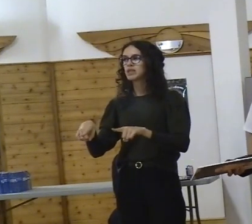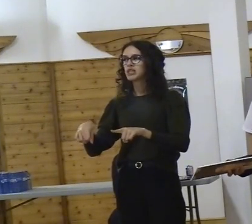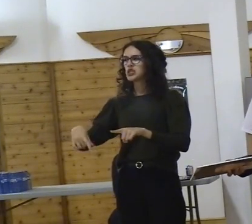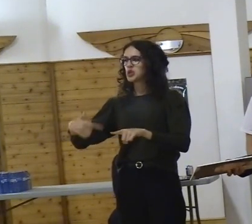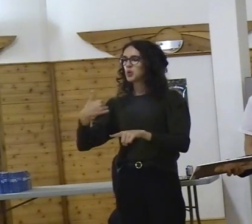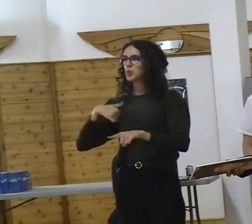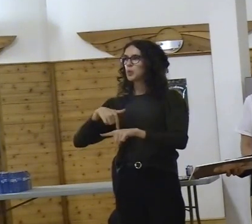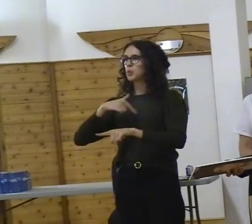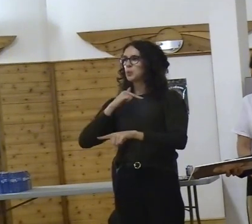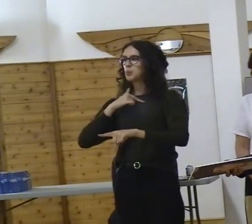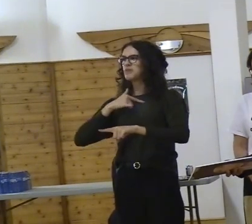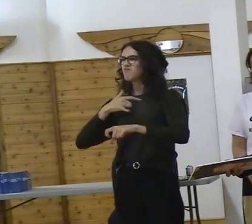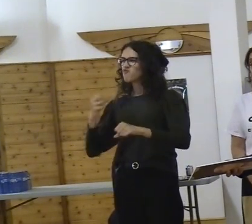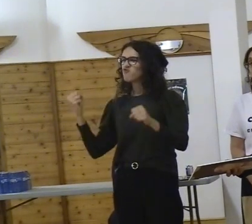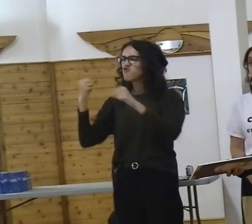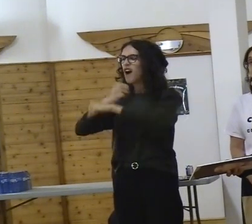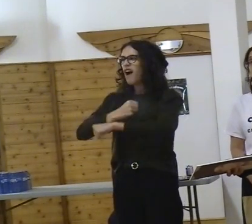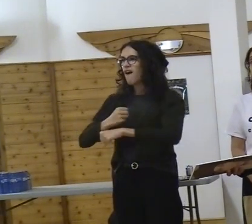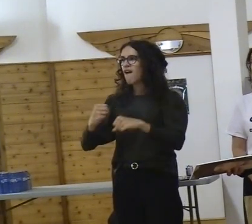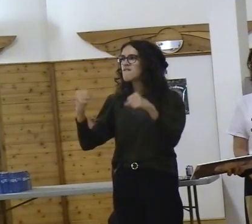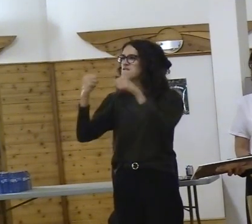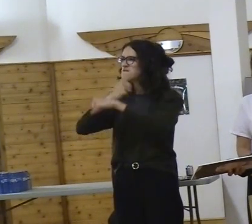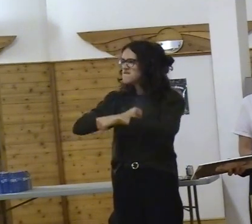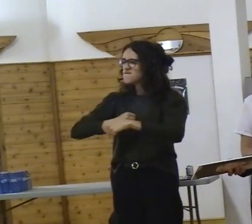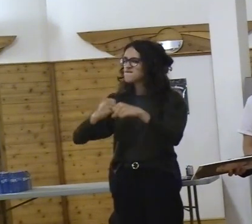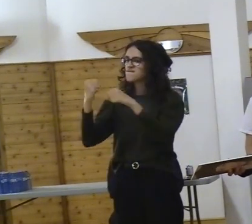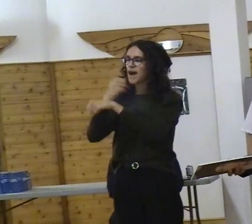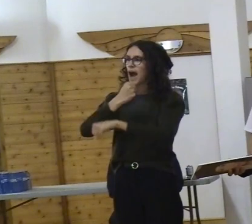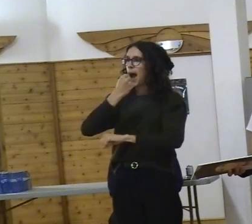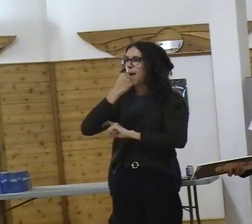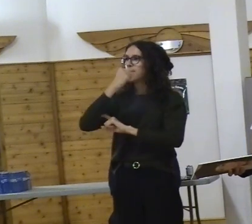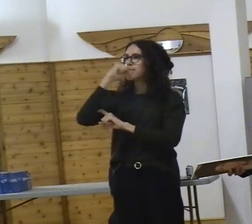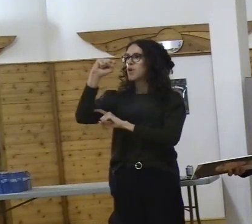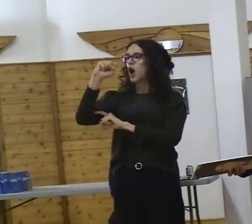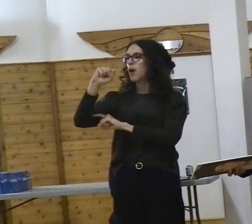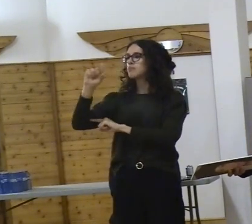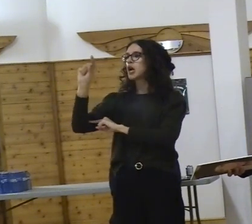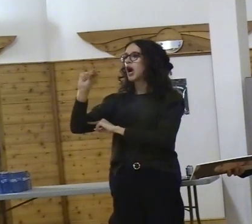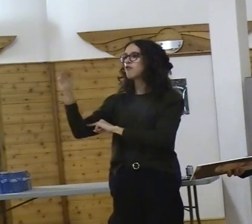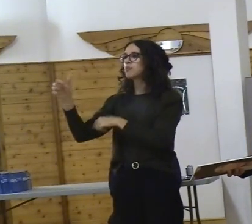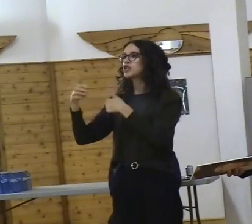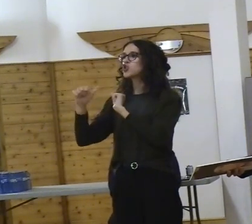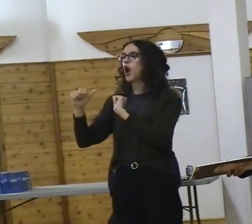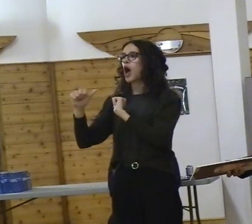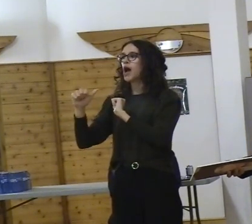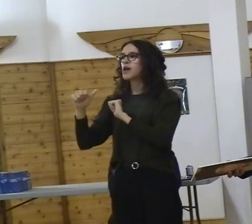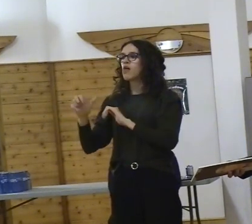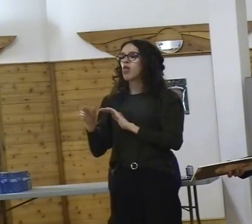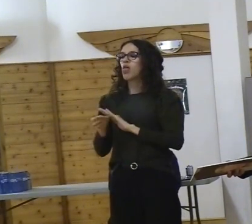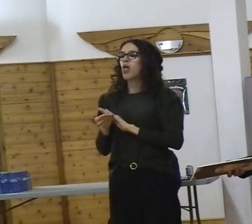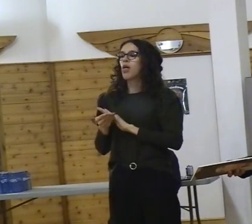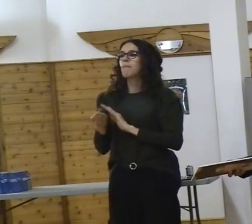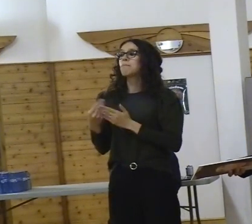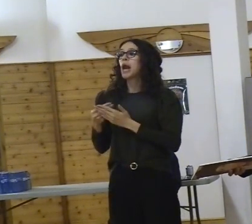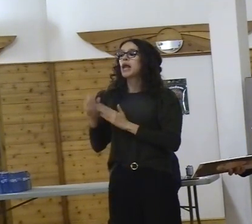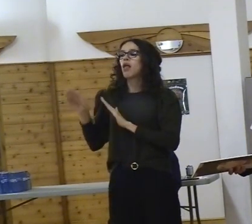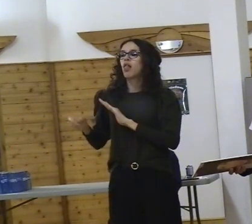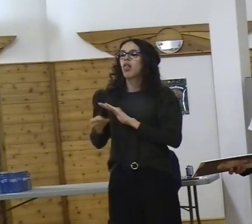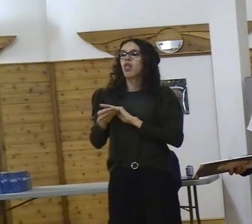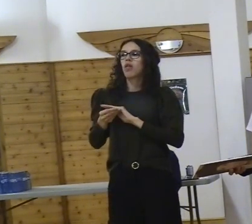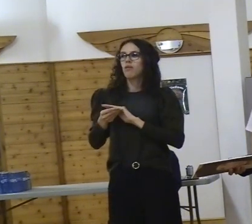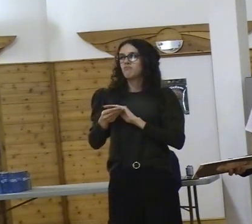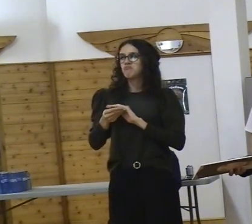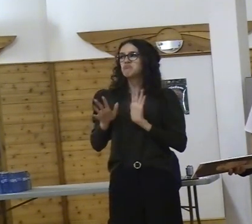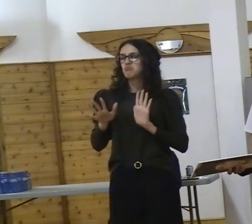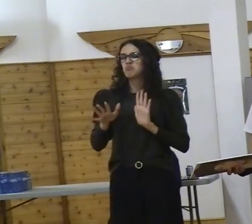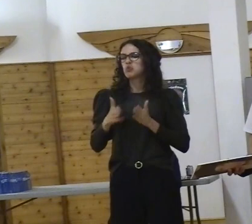Most of our families that have a loved one missing or murdered.